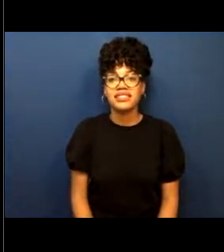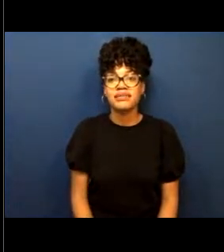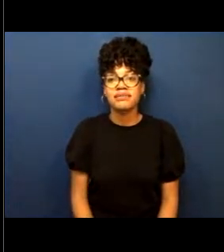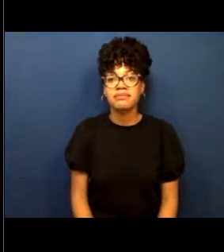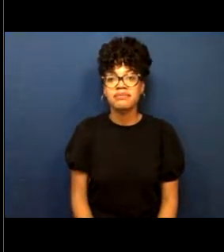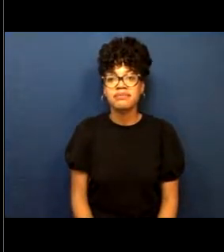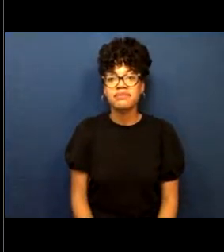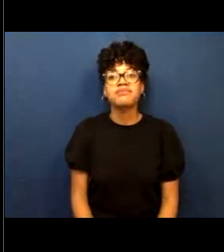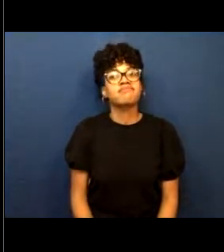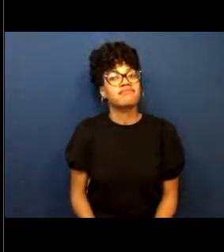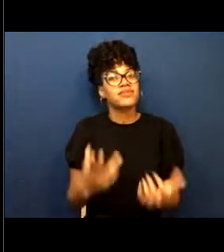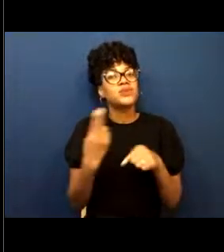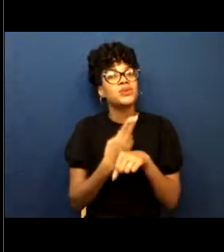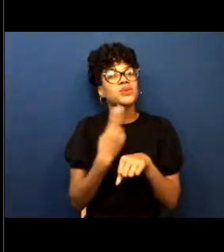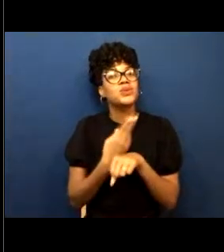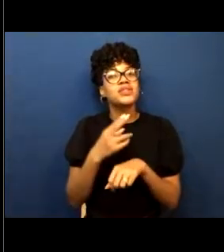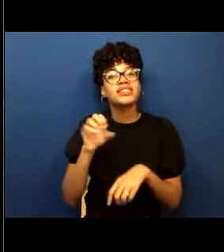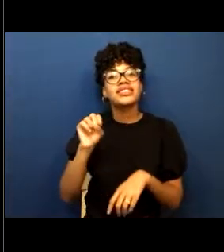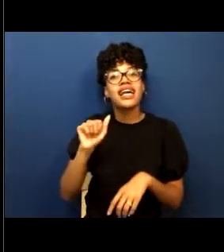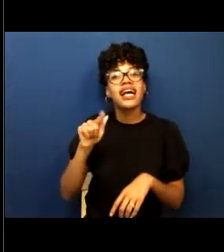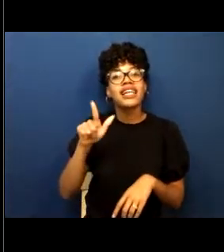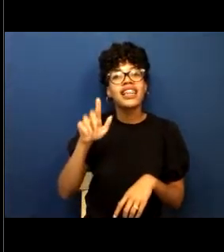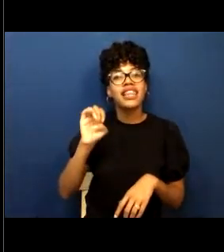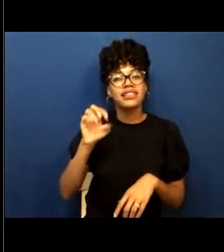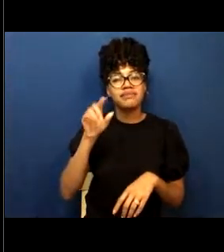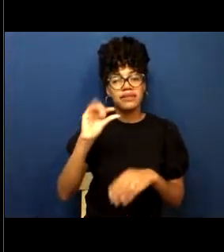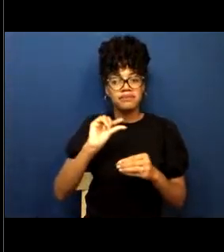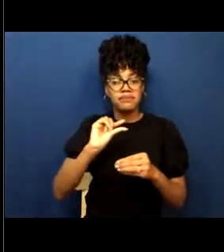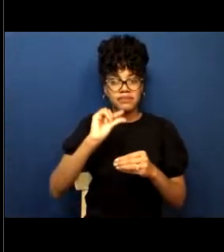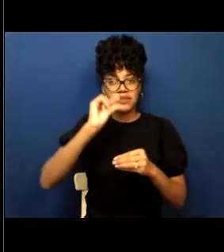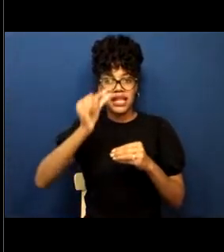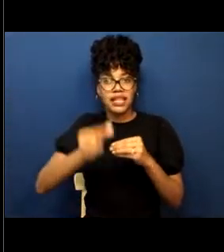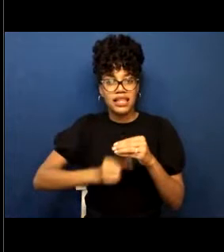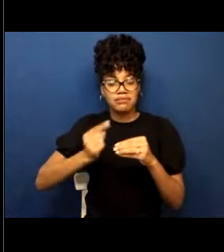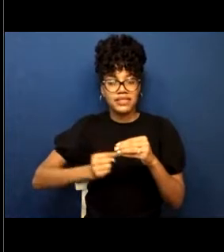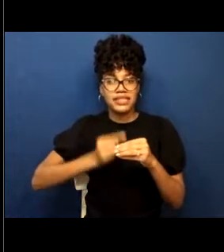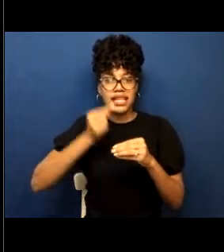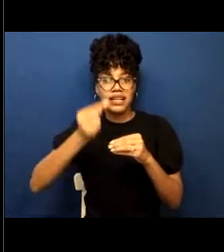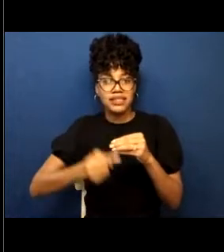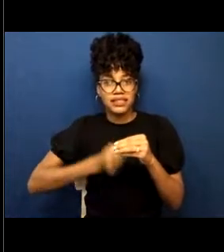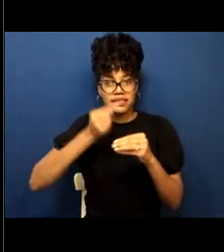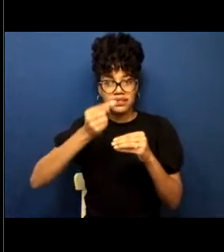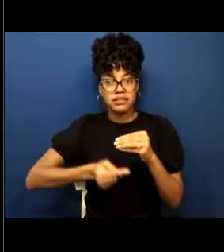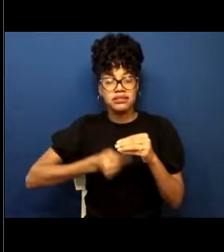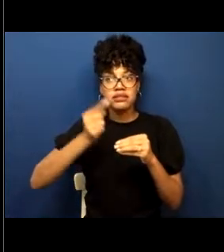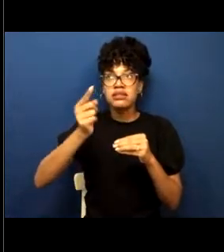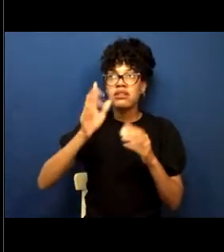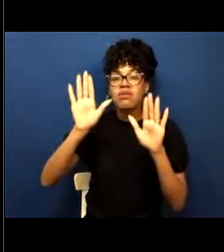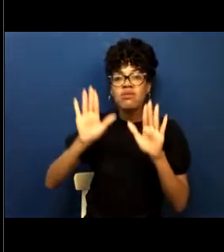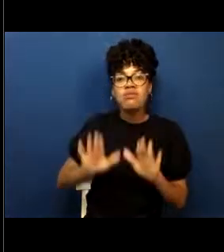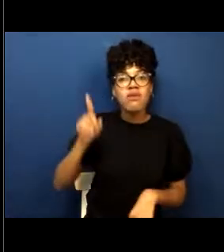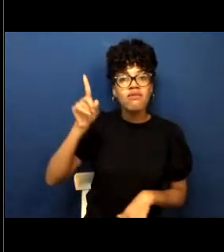To satellites and satellites have become an extremely valuable tool for studying seabirds. They're an incredible tool for studying